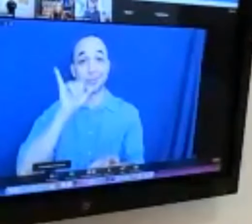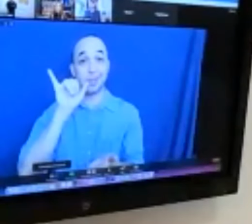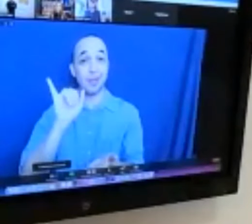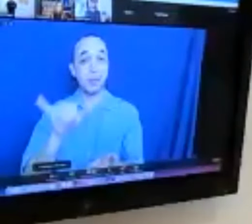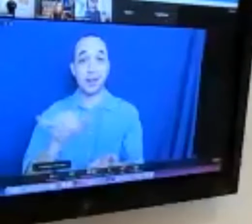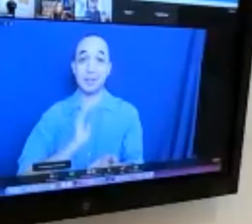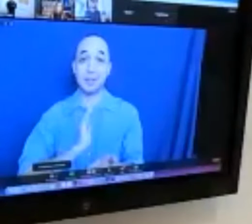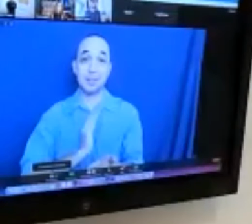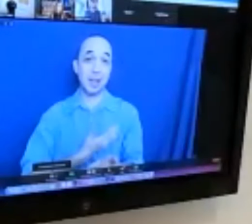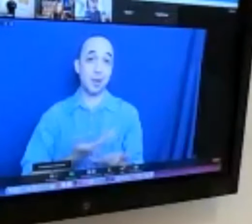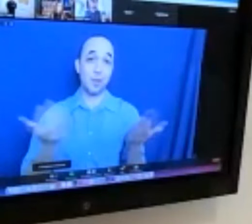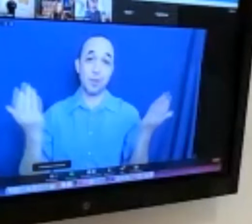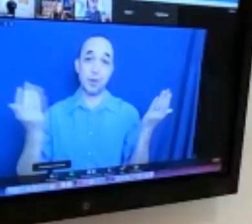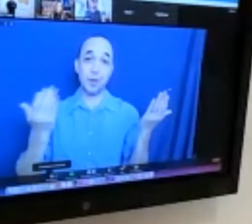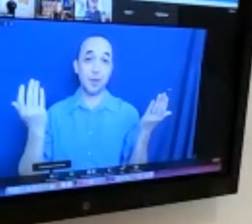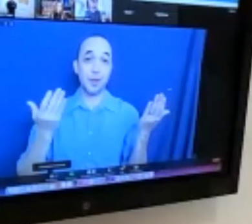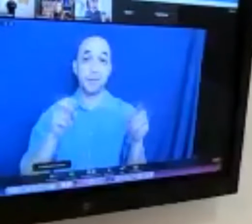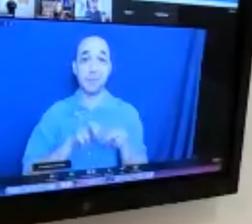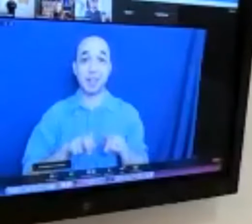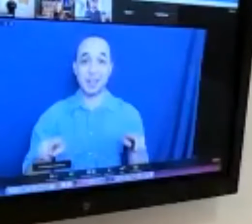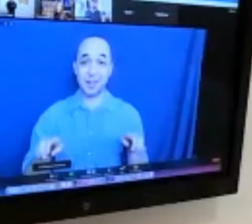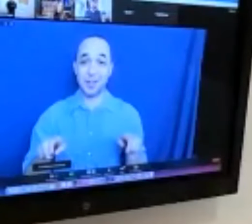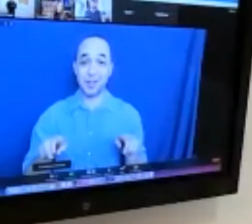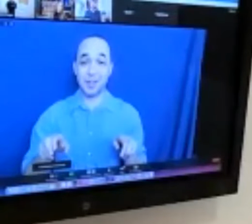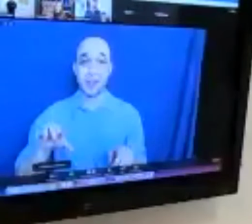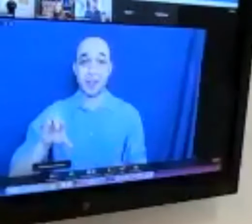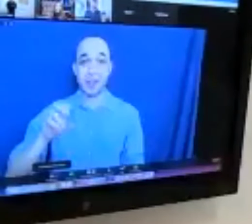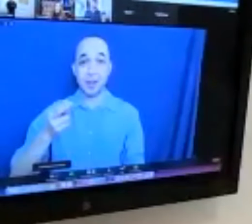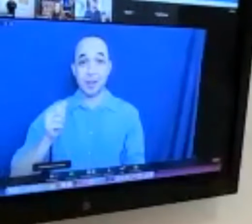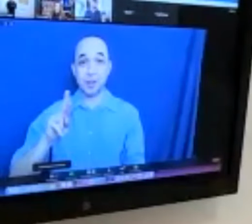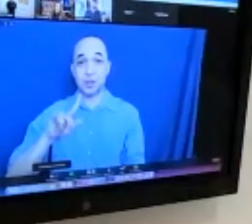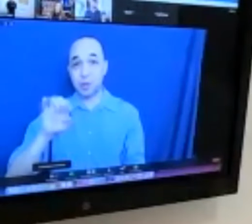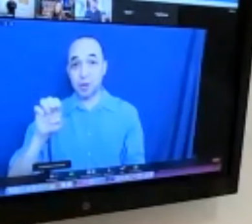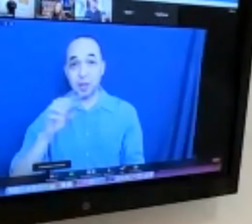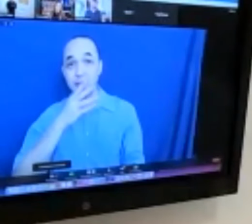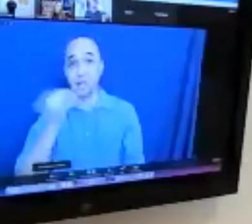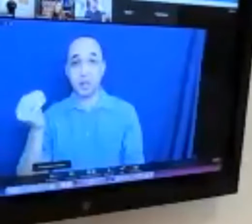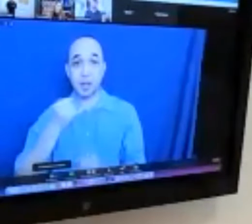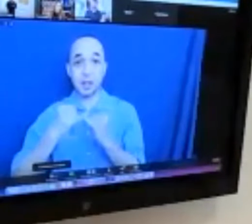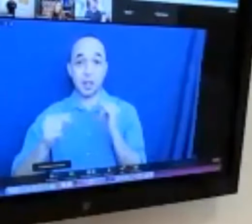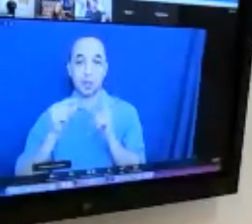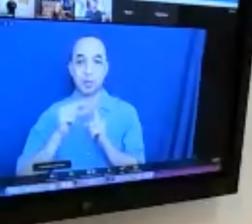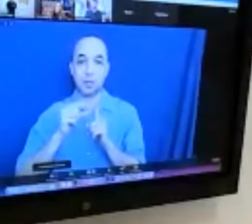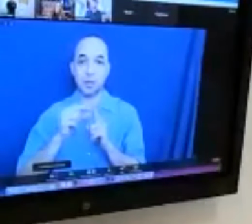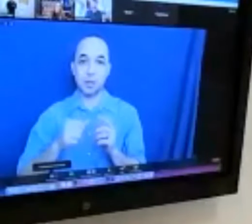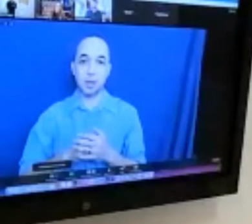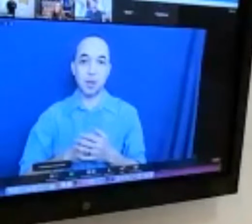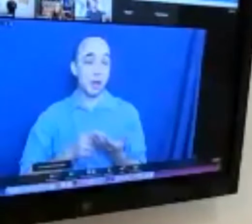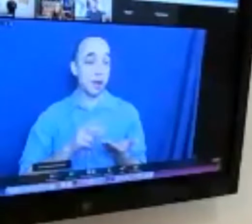SPEAK ABOUT BEFORE WE AND OUR AMAZING PANEL?